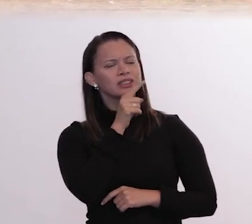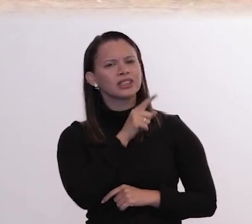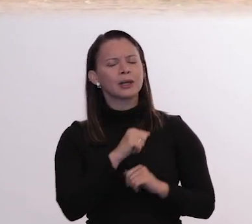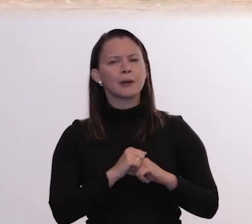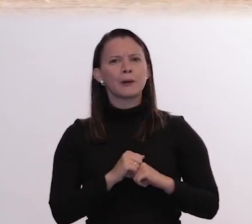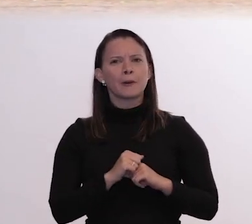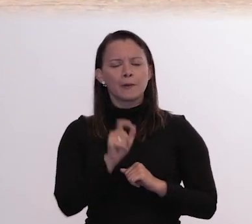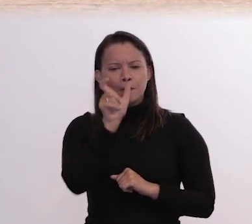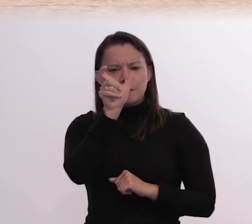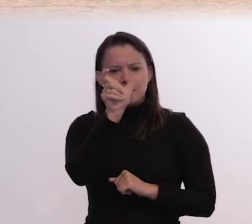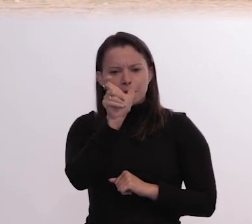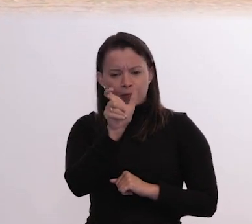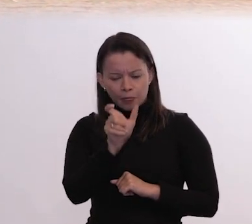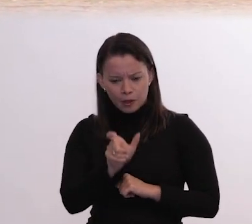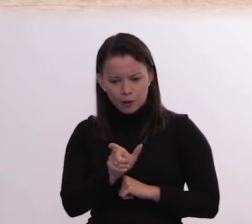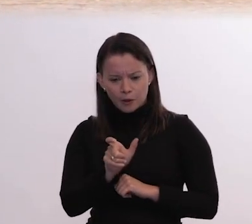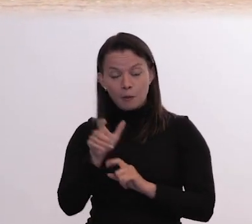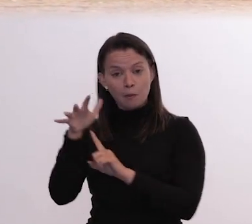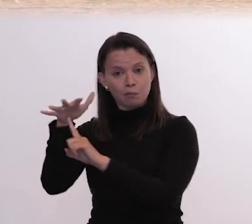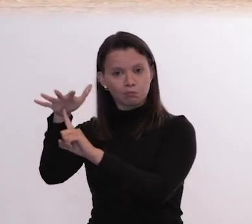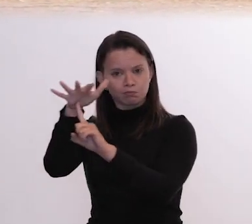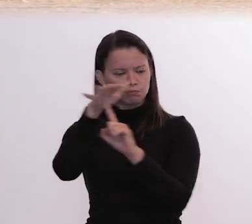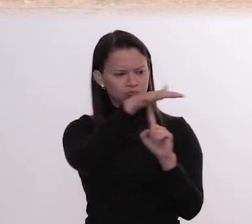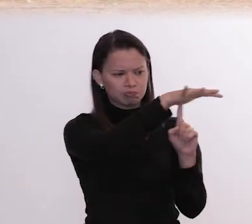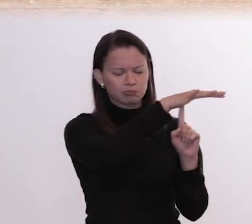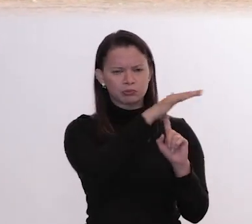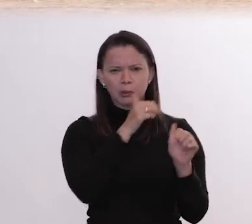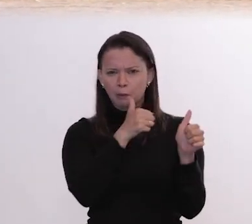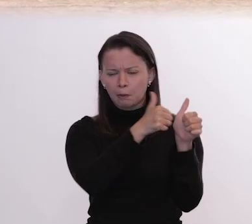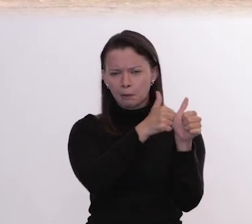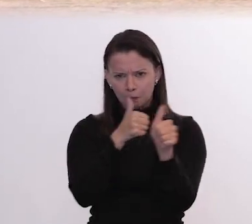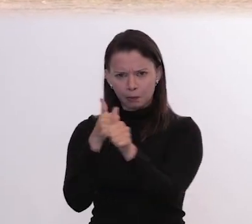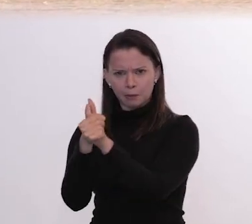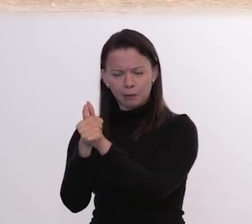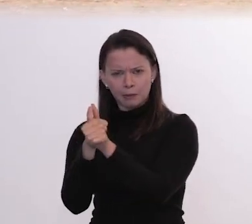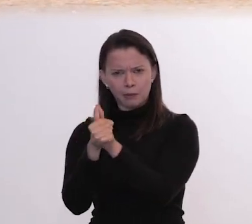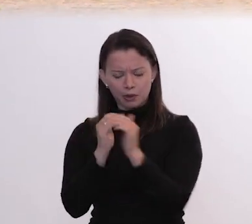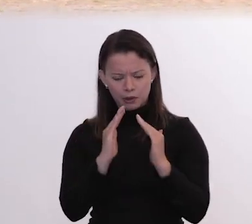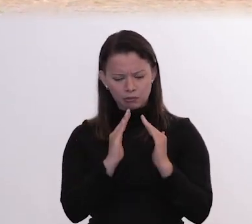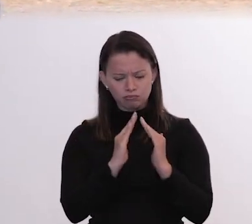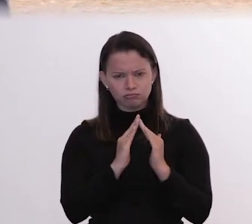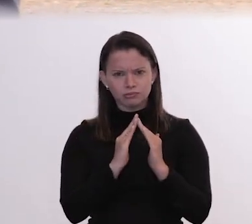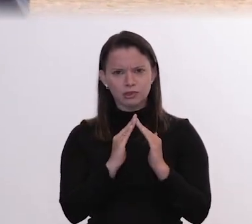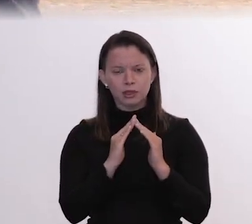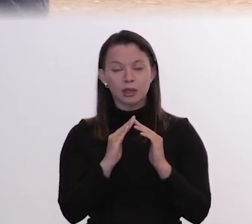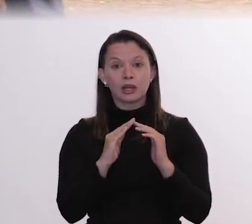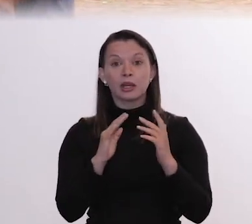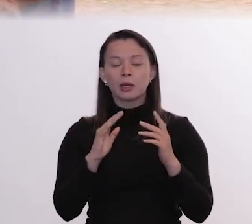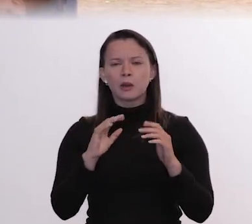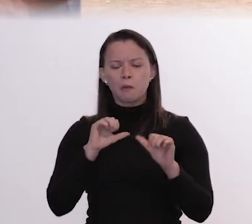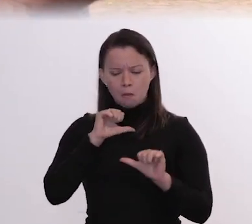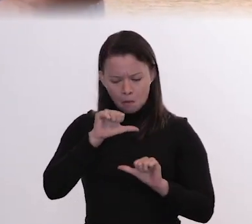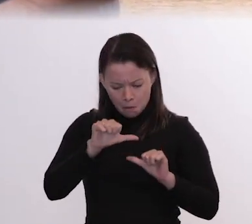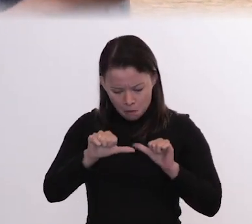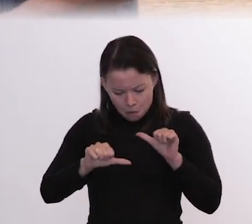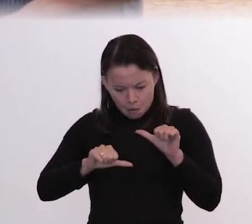when people have an urban park close to home, it radically changes their health, it has a major impact on their health, right?